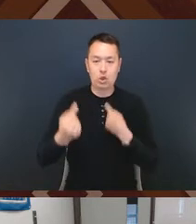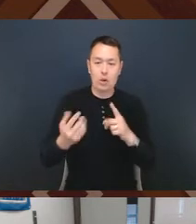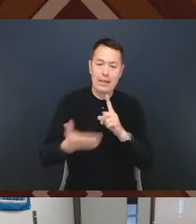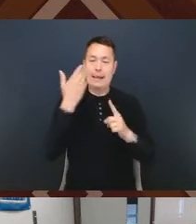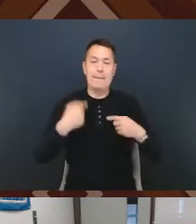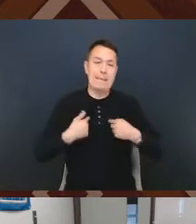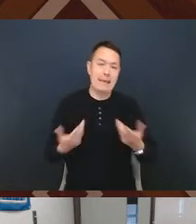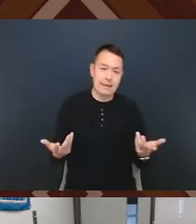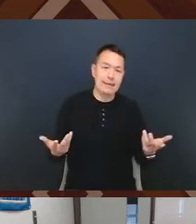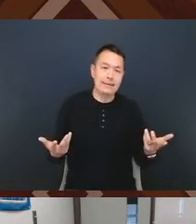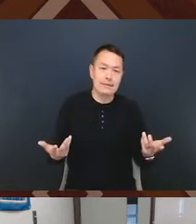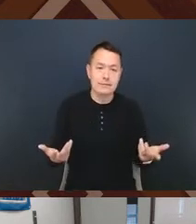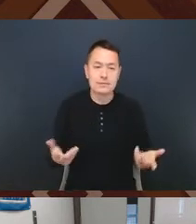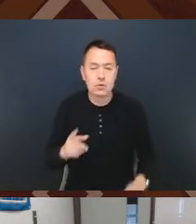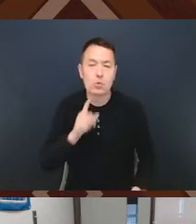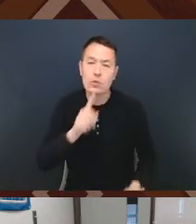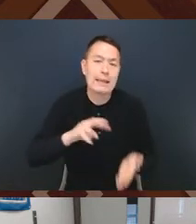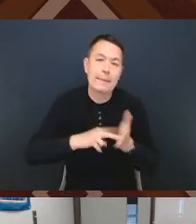So it's a restraint on your behavior.